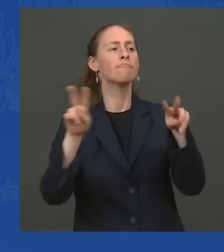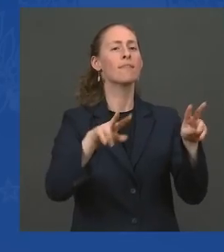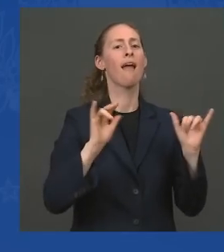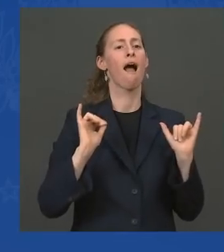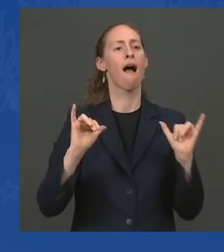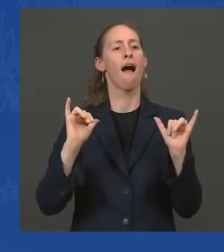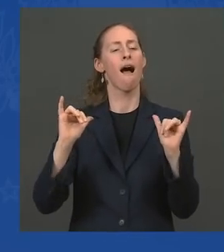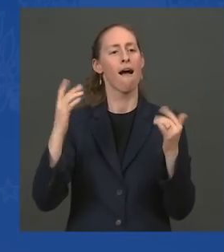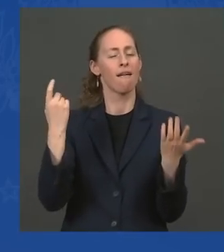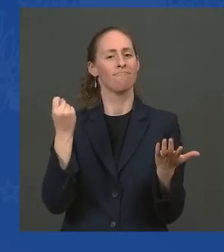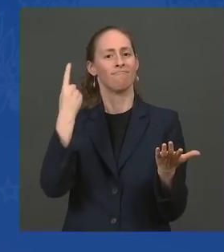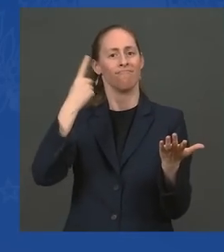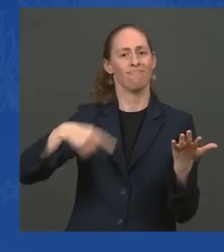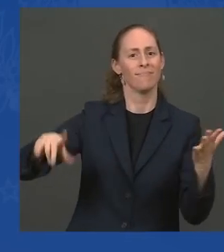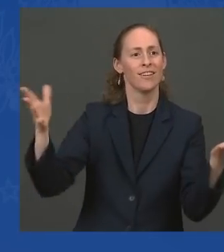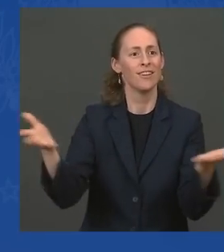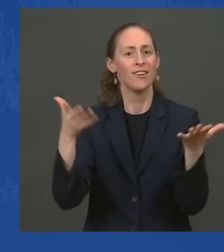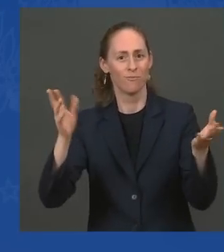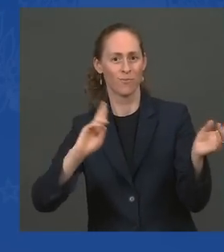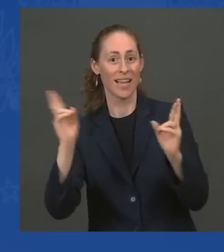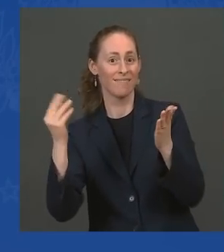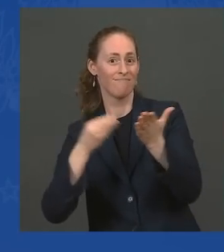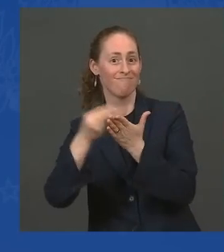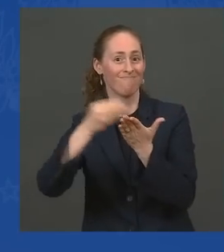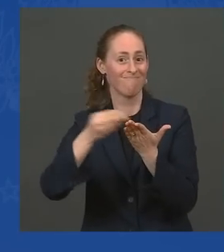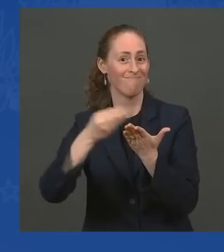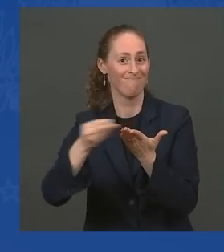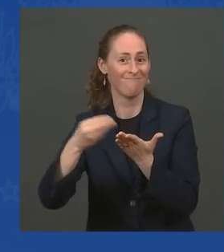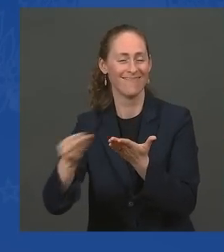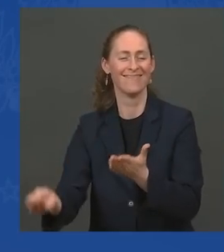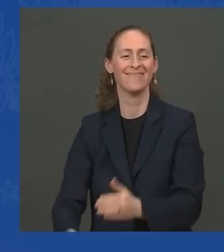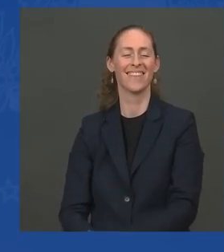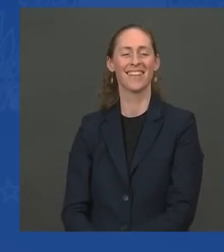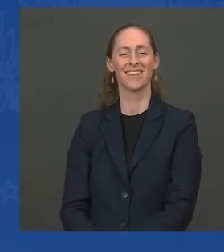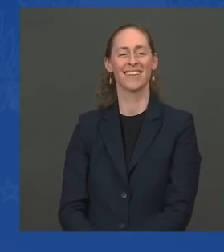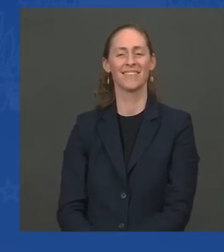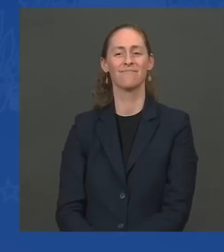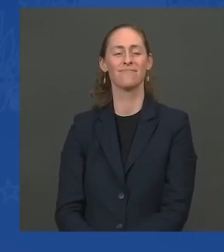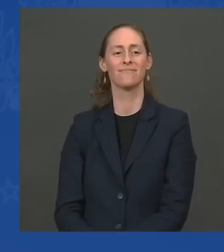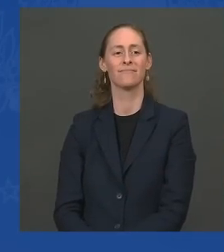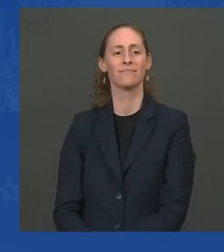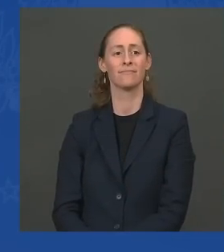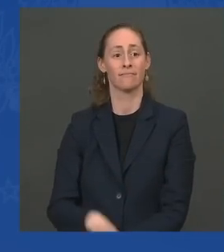But we need everybody in on this journey to create a better world for future generation.